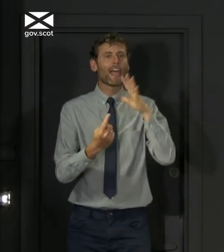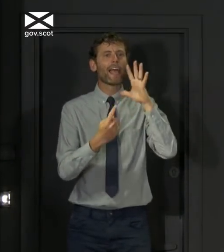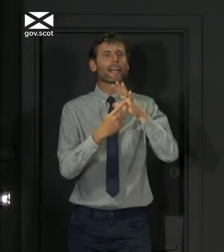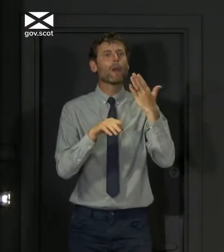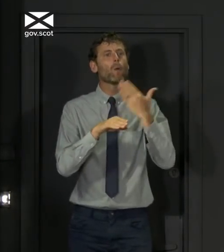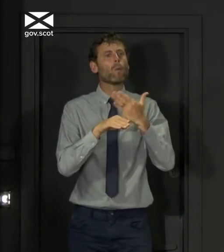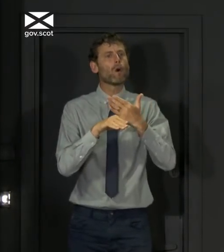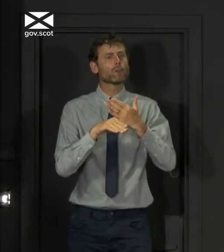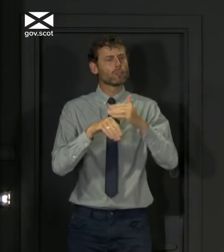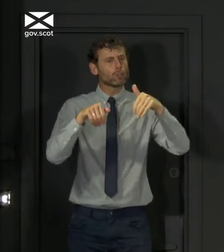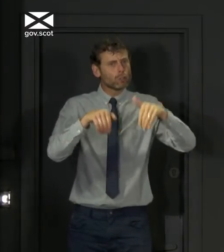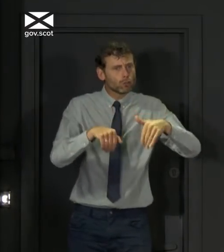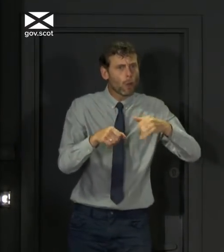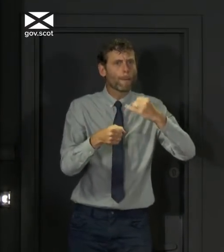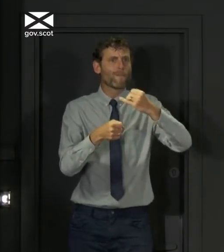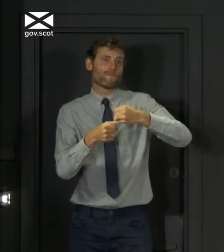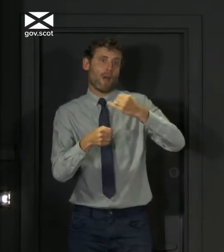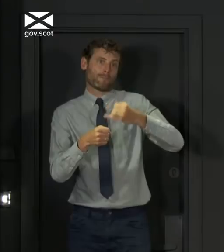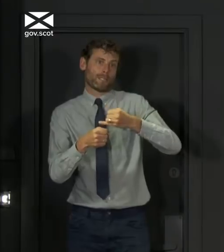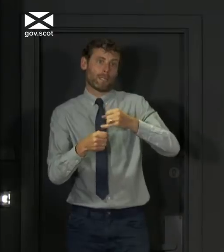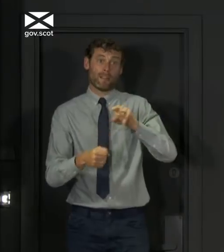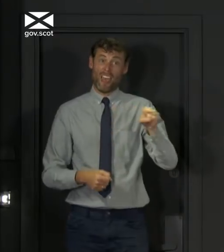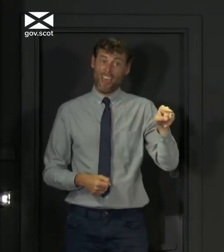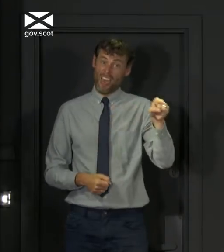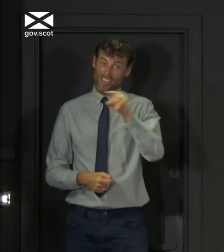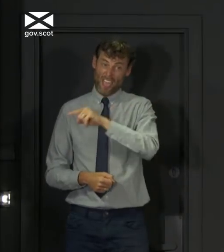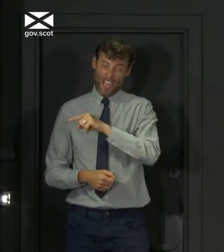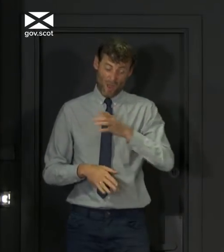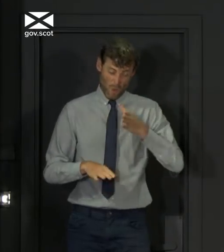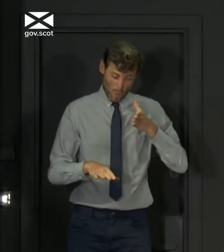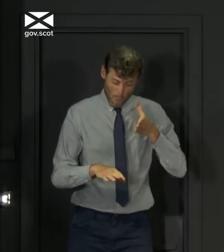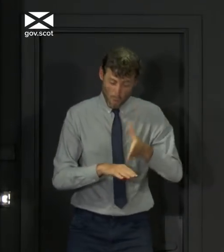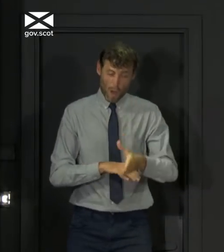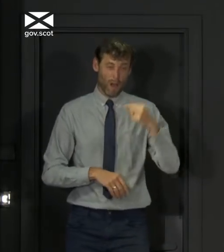the country going over the past three months, because they've been working in what we have